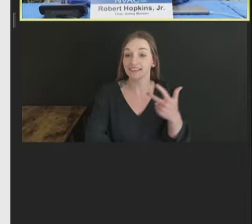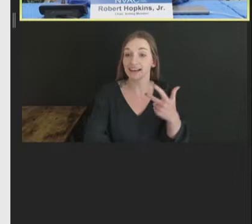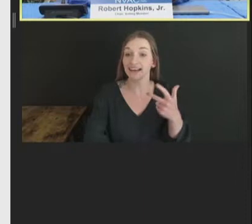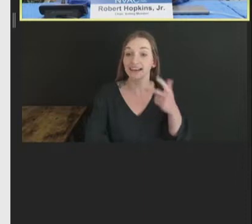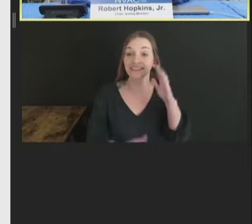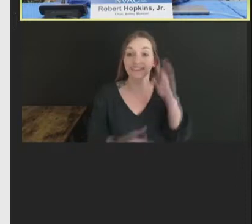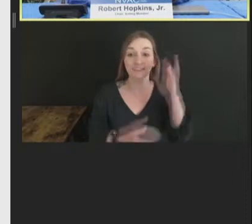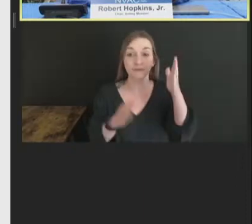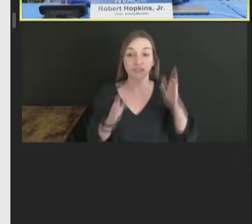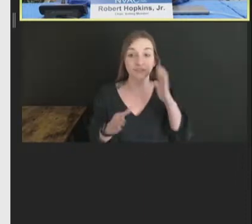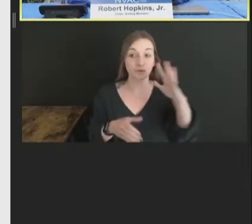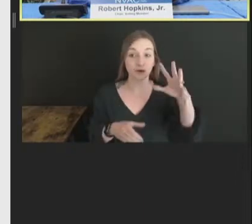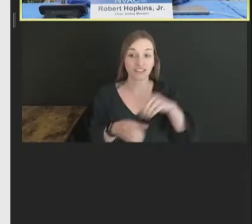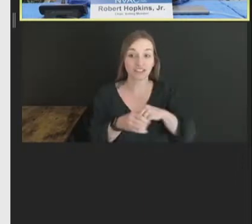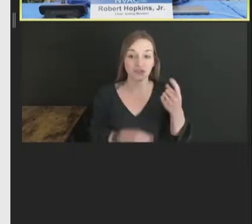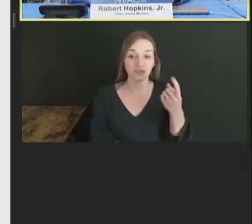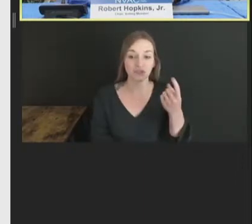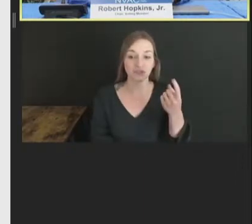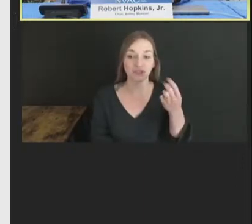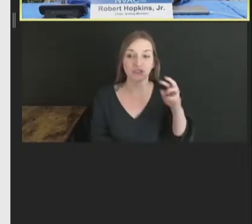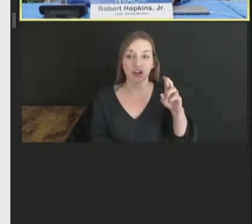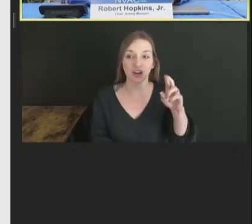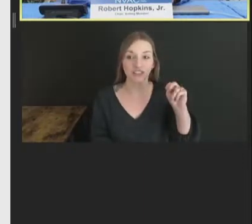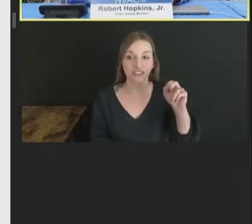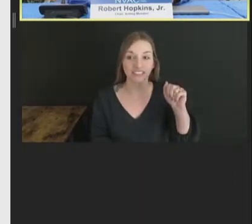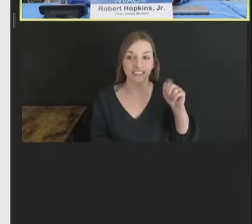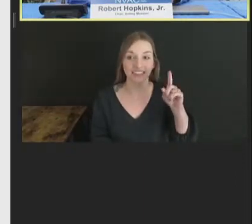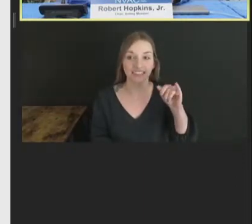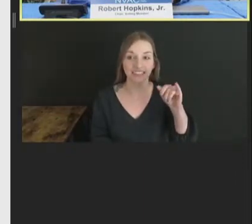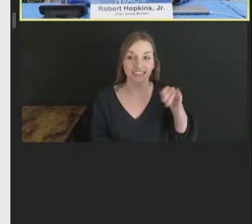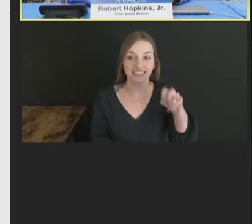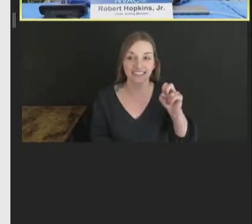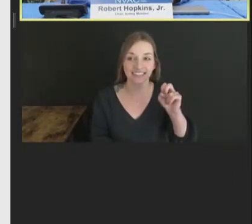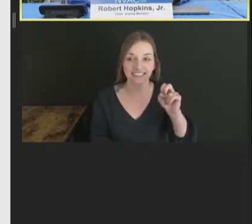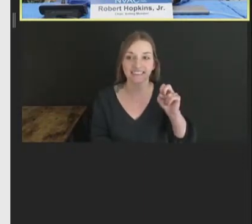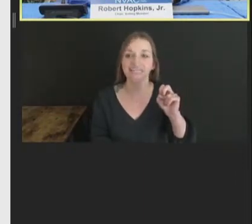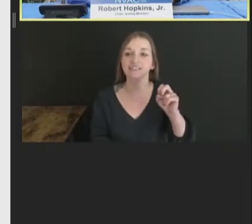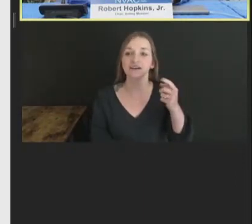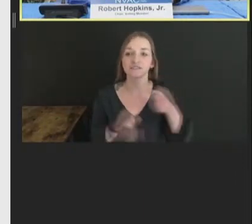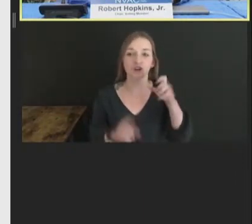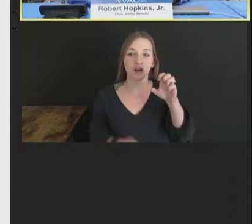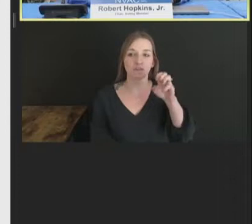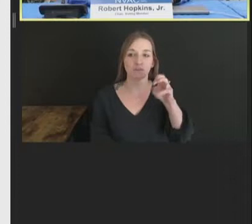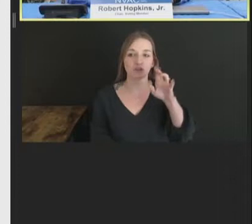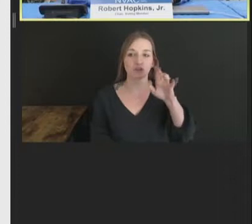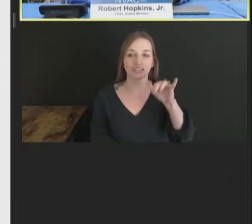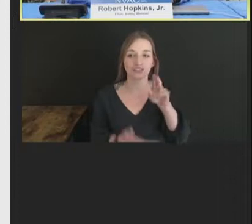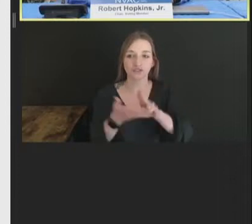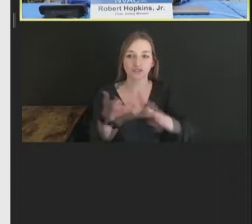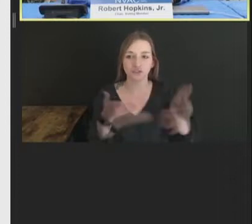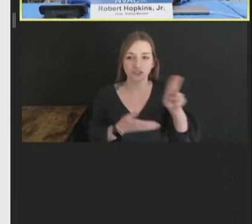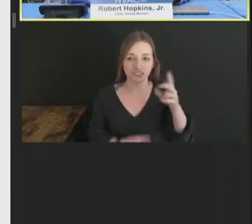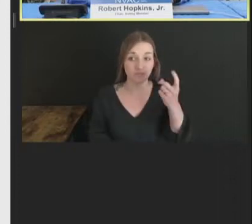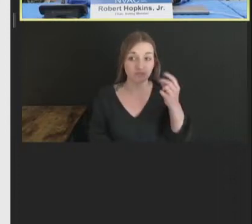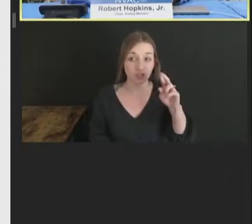Nadine Rouphael from Emory University, Dr. Kirsten Lyke from the University of Maryland, and Dr.